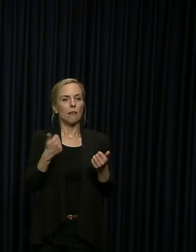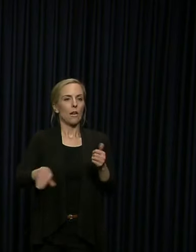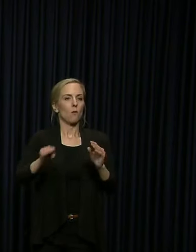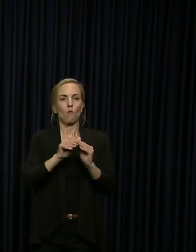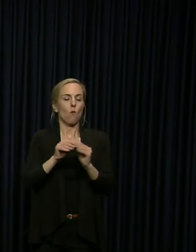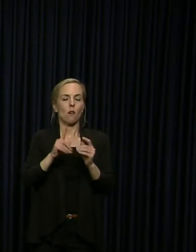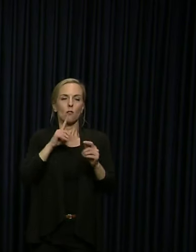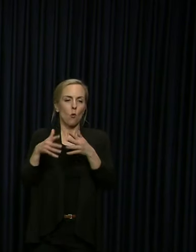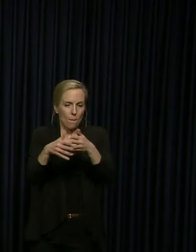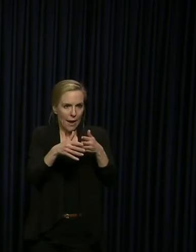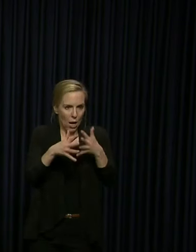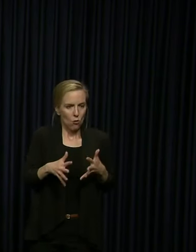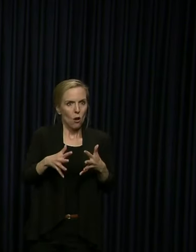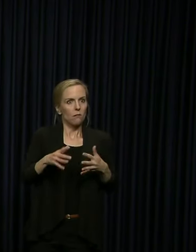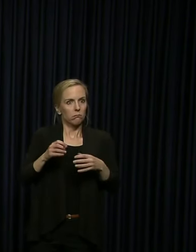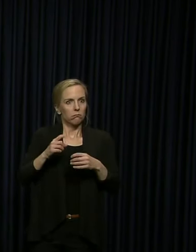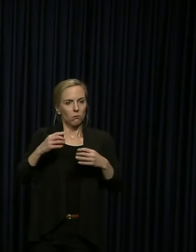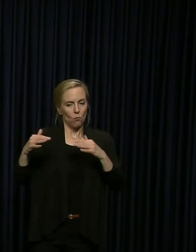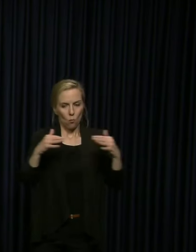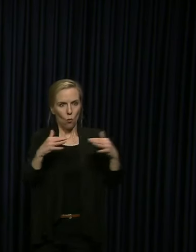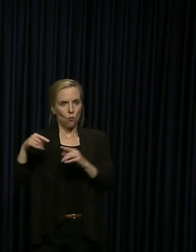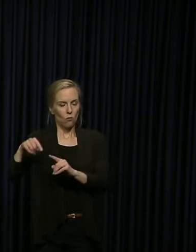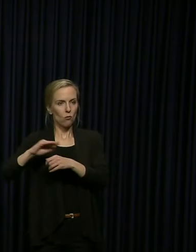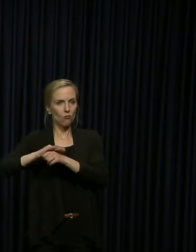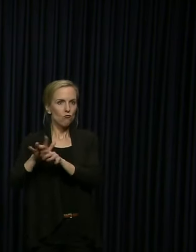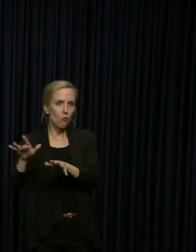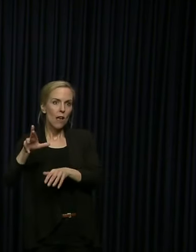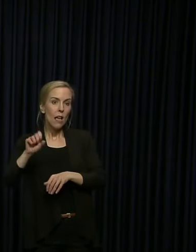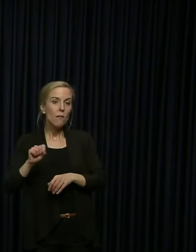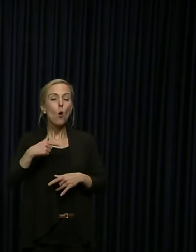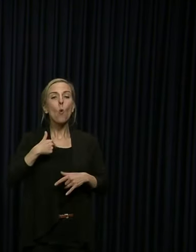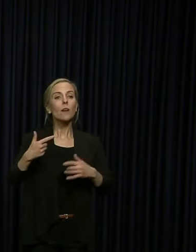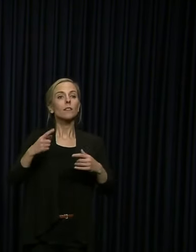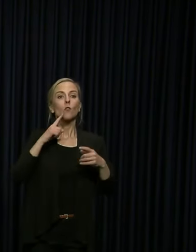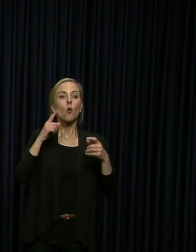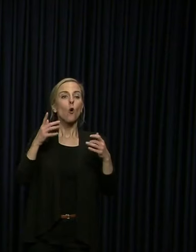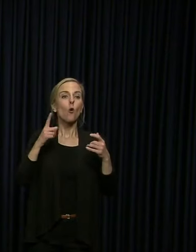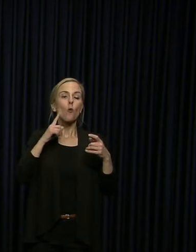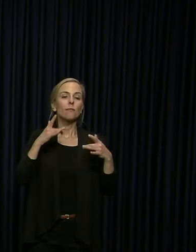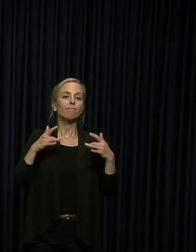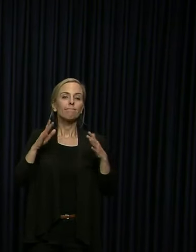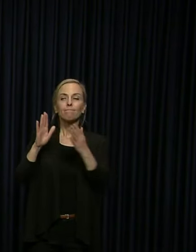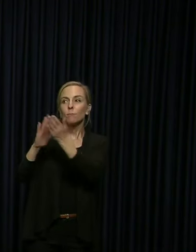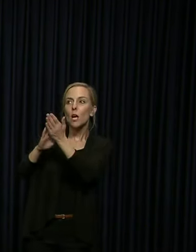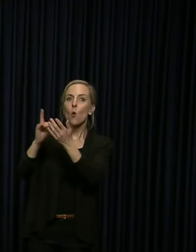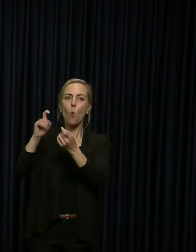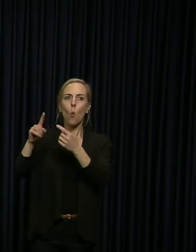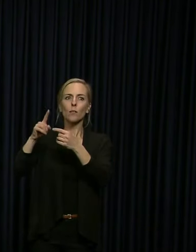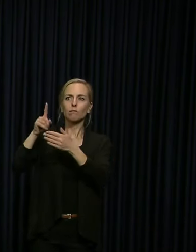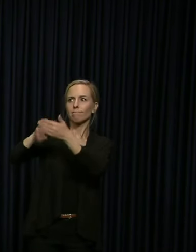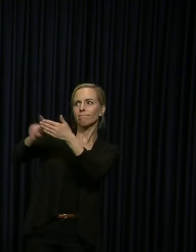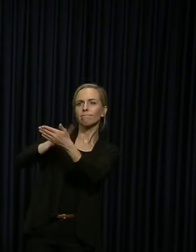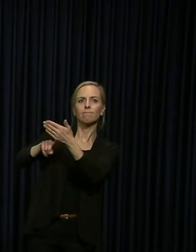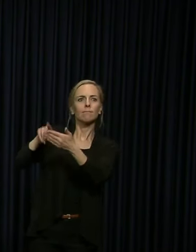AND MOST ALL OF US DO, WHAT WE'RE DEALING WITH IN BUDGET THE LIVES OF OTHER PEOPLE AHEAD OF